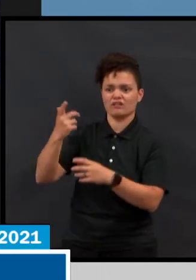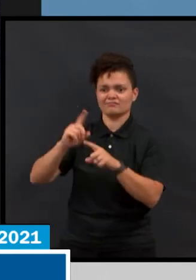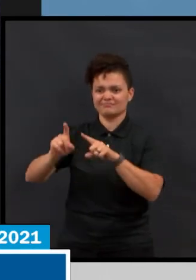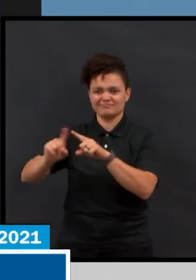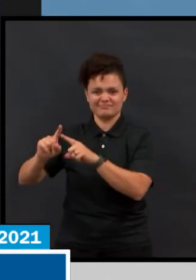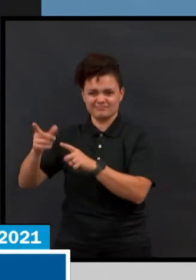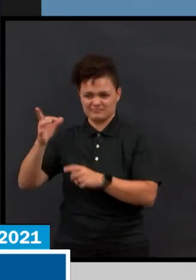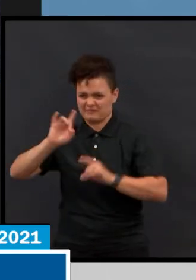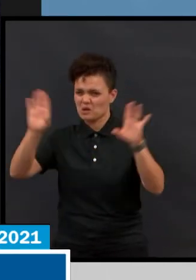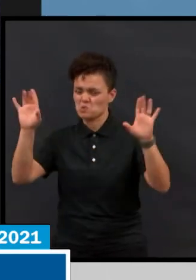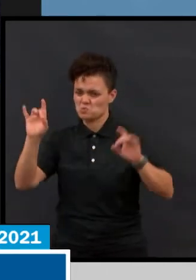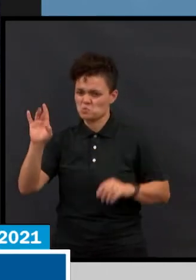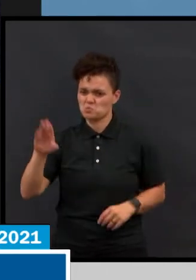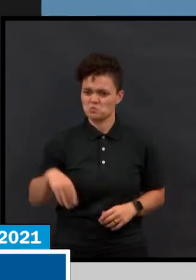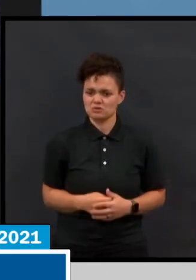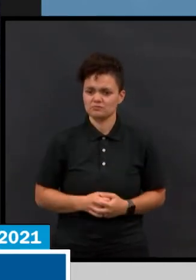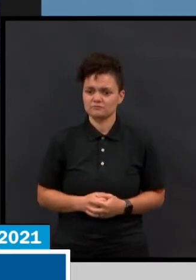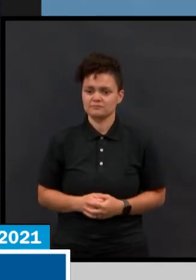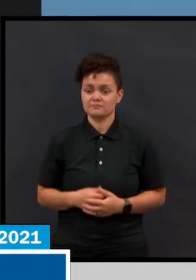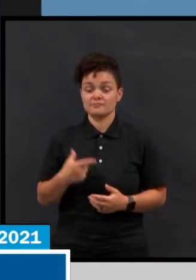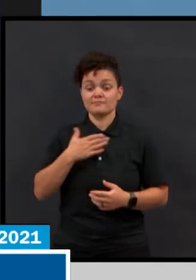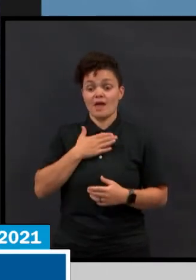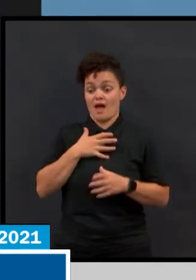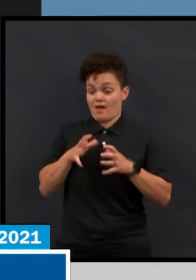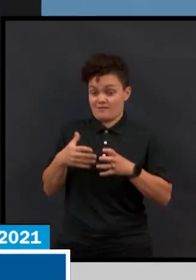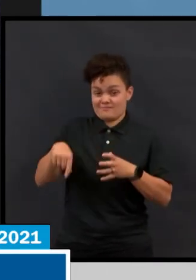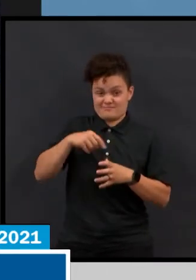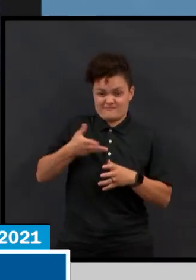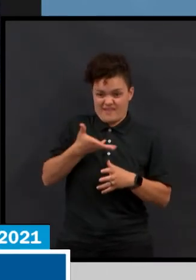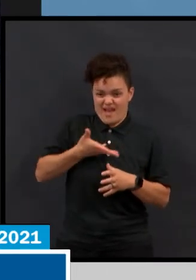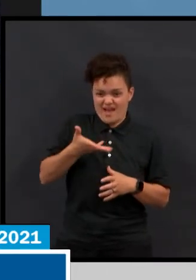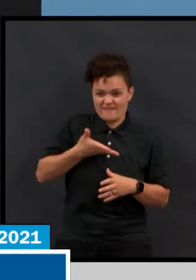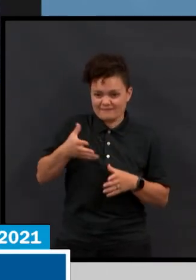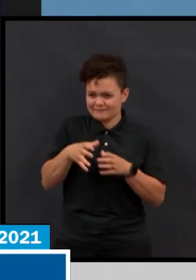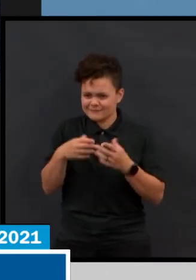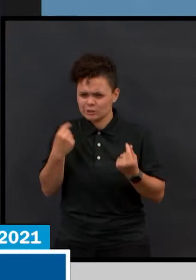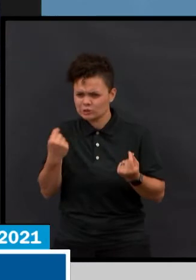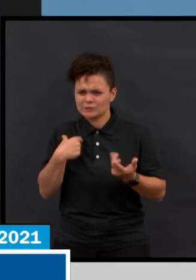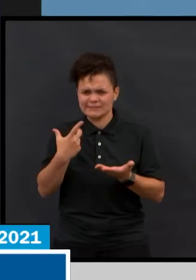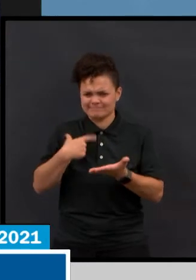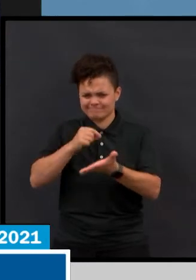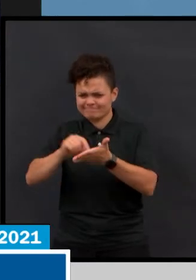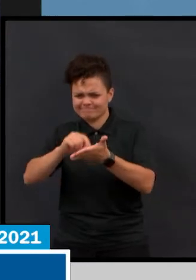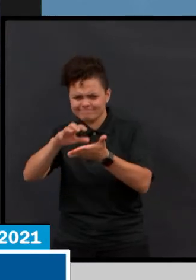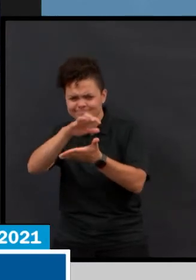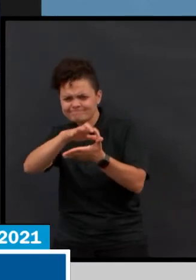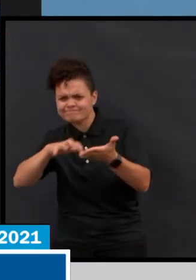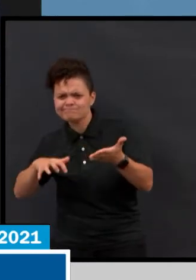explanation about school desegregation kind of the history and where we were going with it so